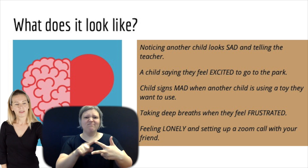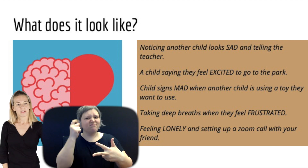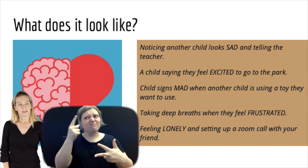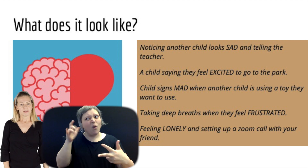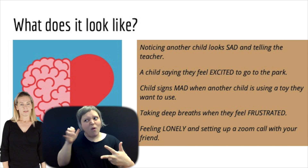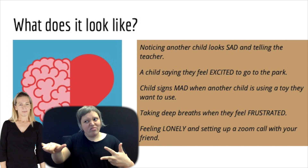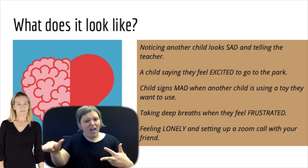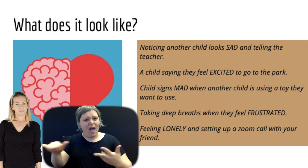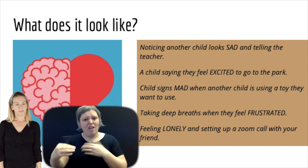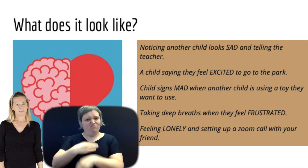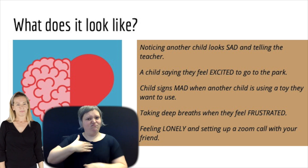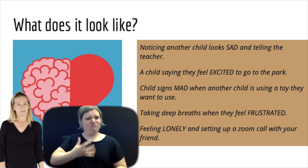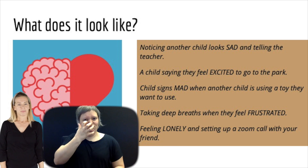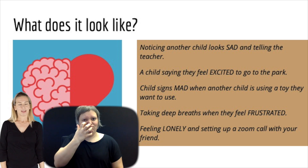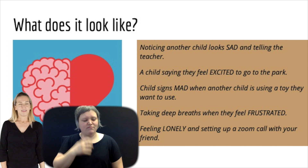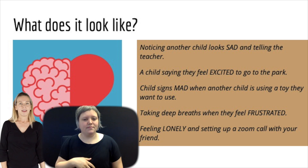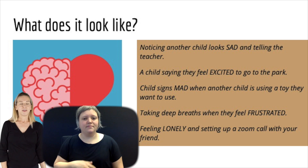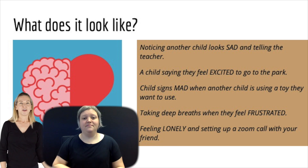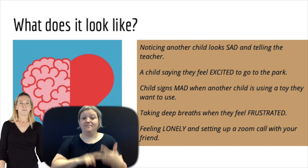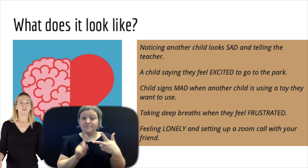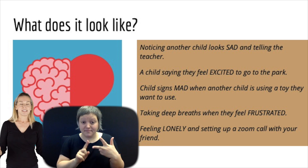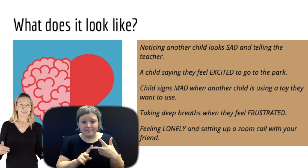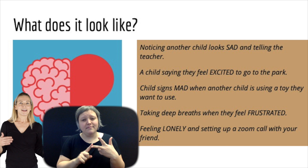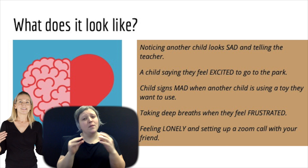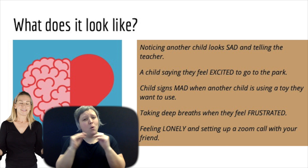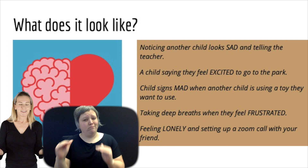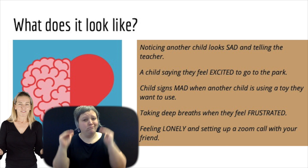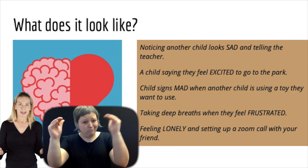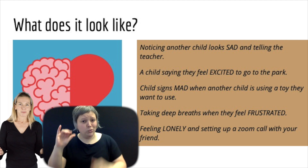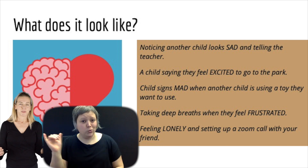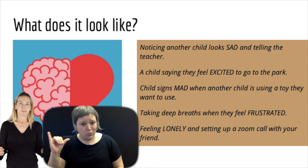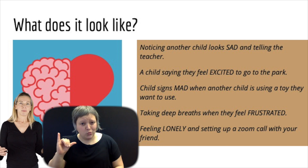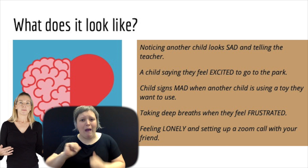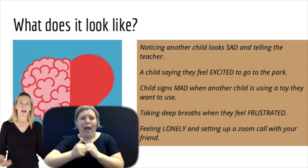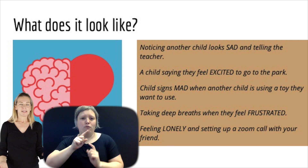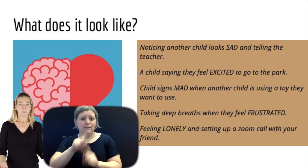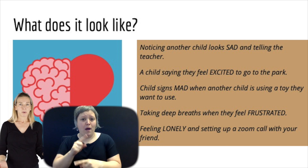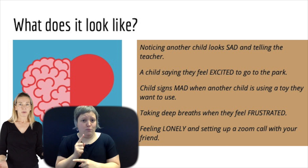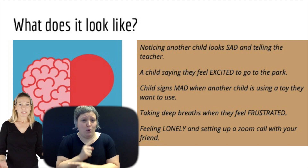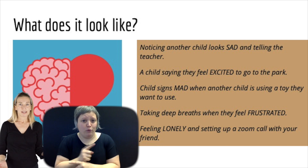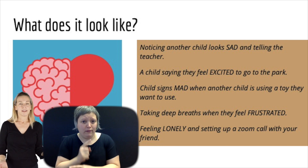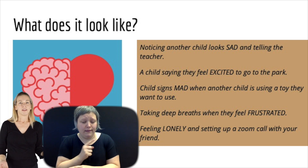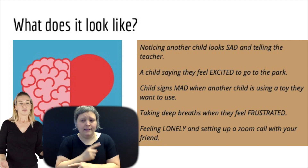And then you're going to move into the next phase, which would be responding appropriately.